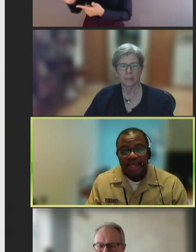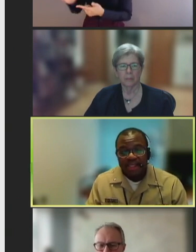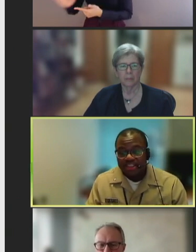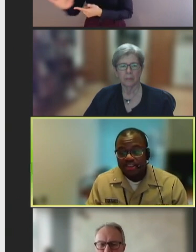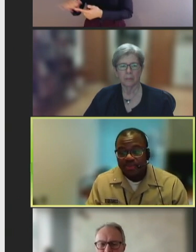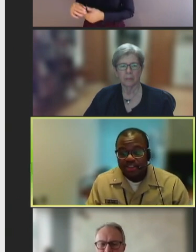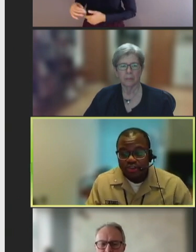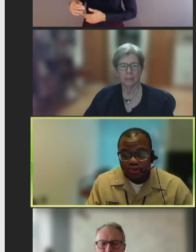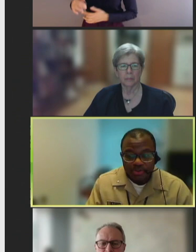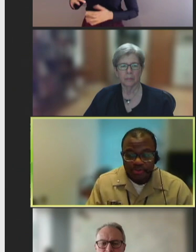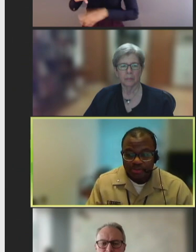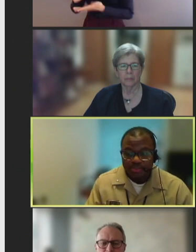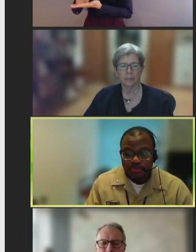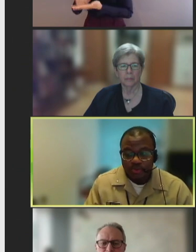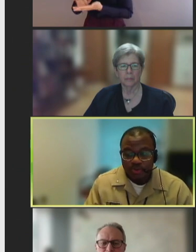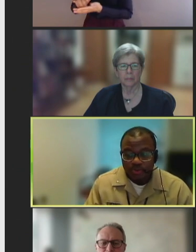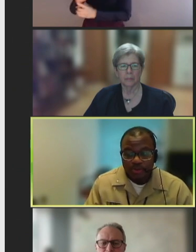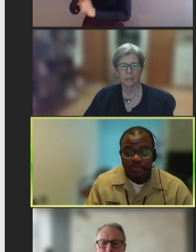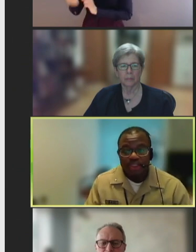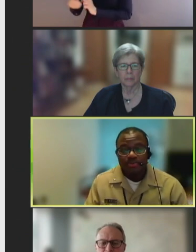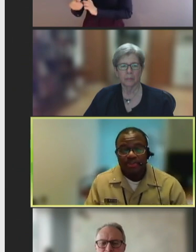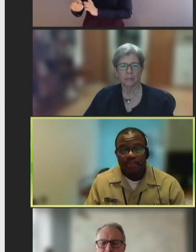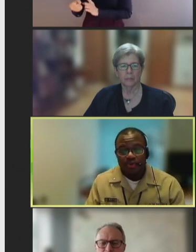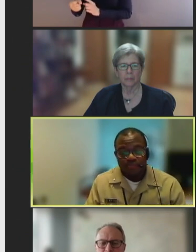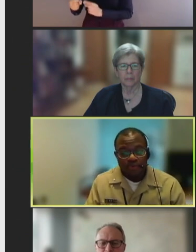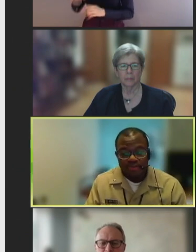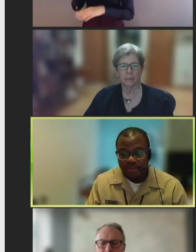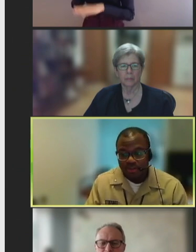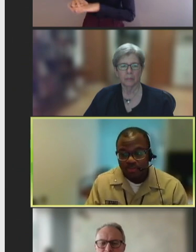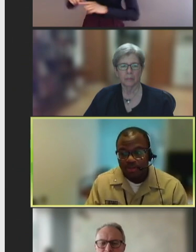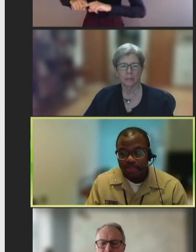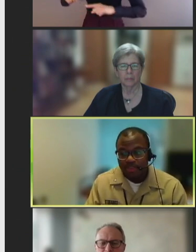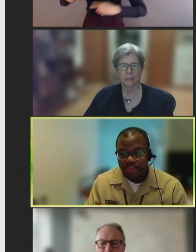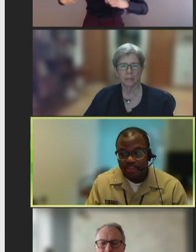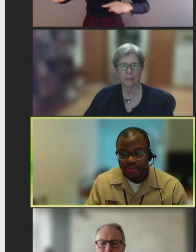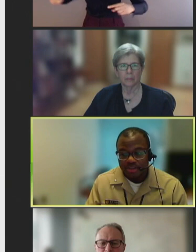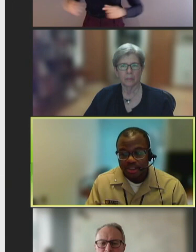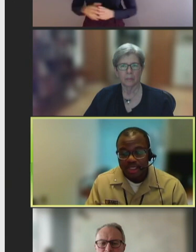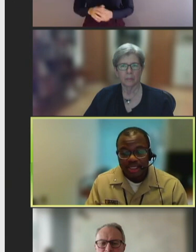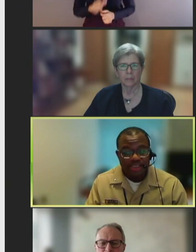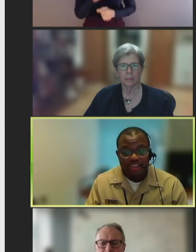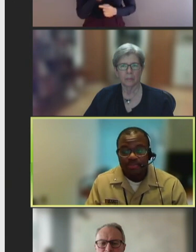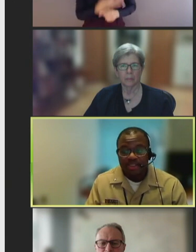An estimated 2 billion people or approximately one-fourth of the global population is estimated